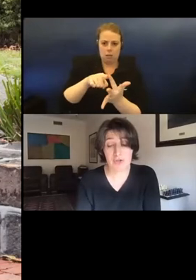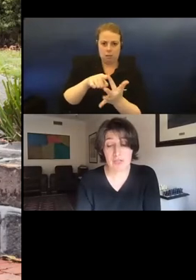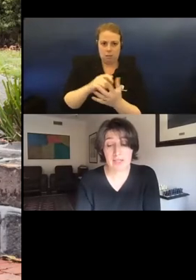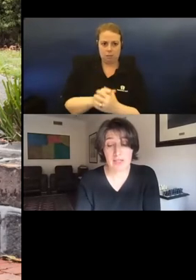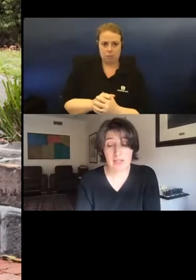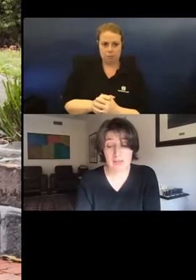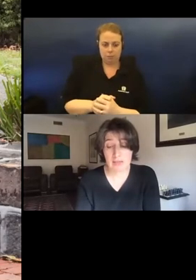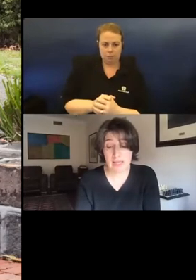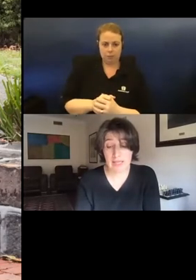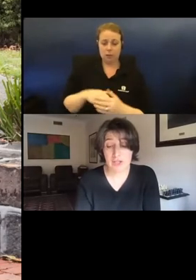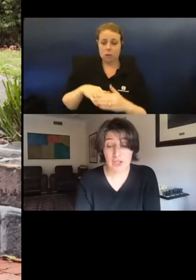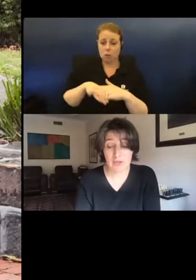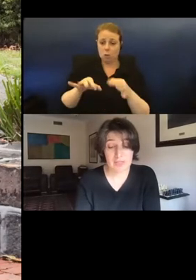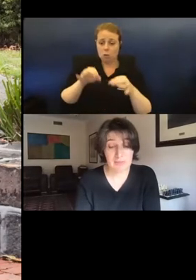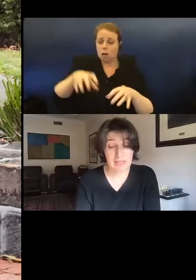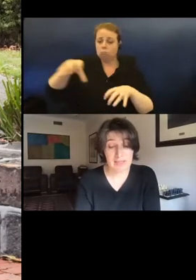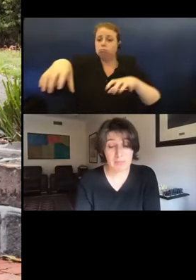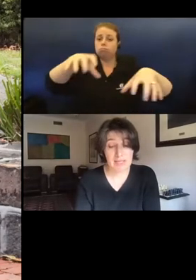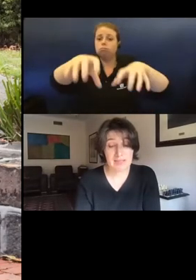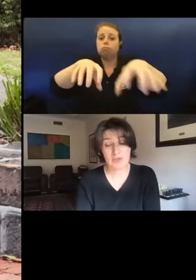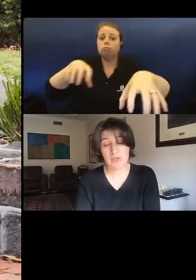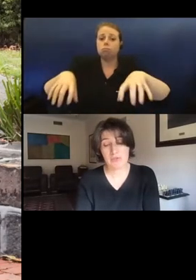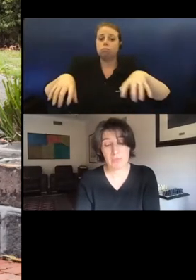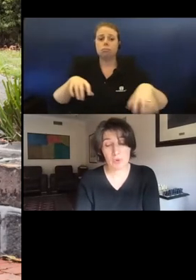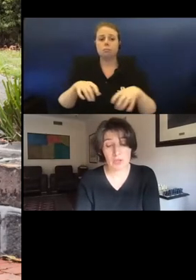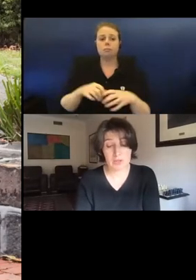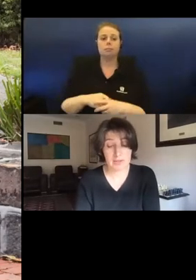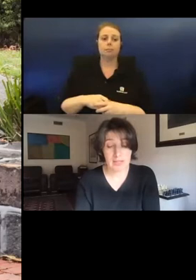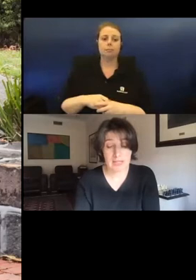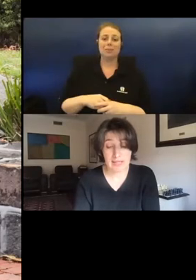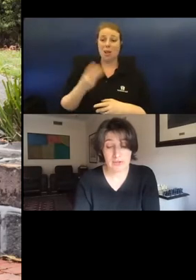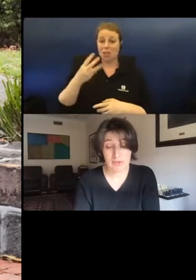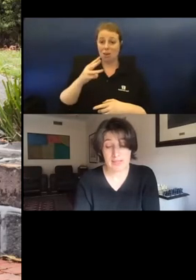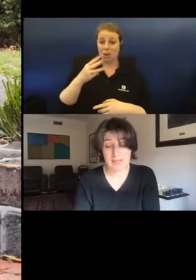the garden and each gallery space i placed these certified bollards in the entrances and